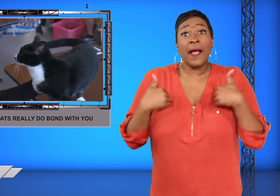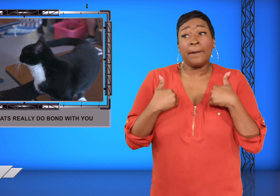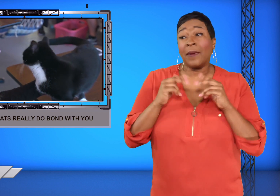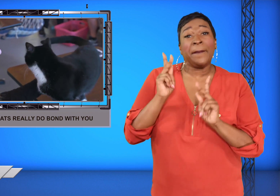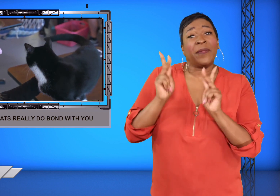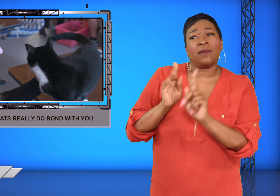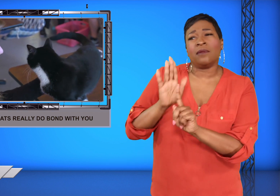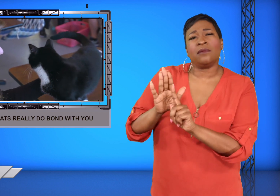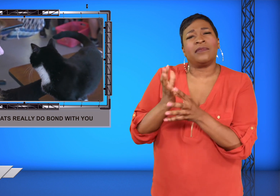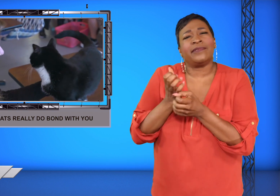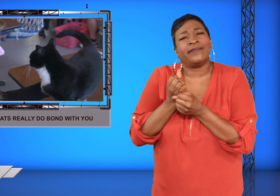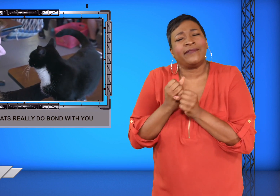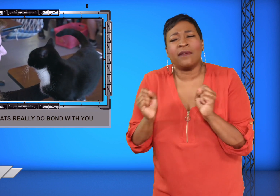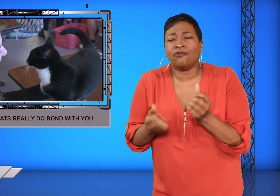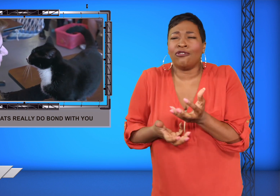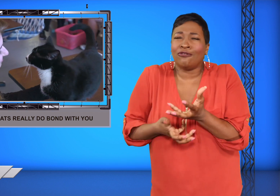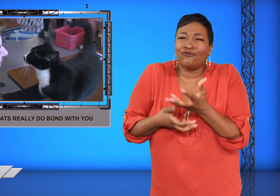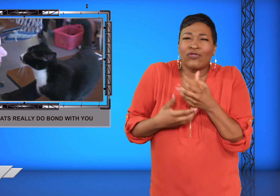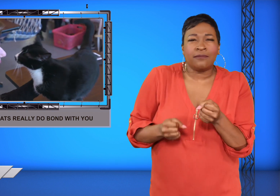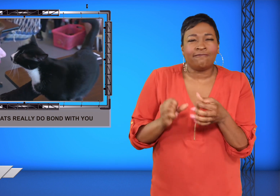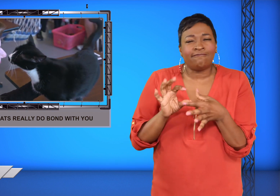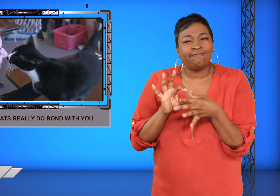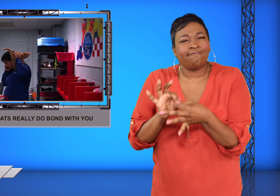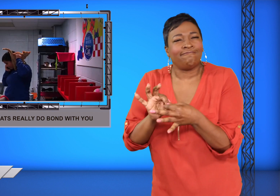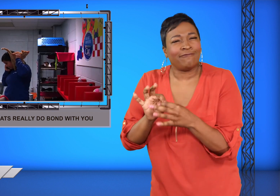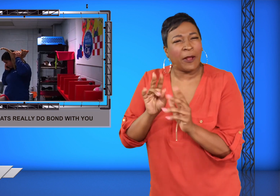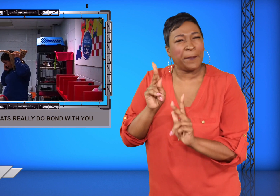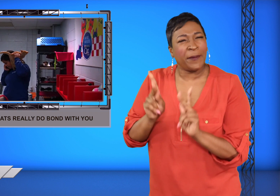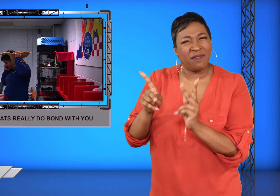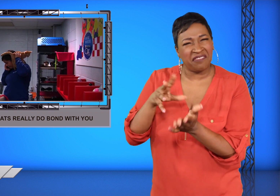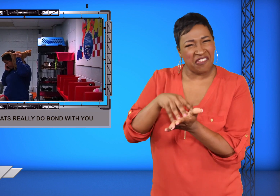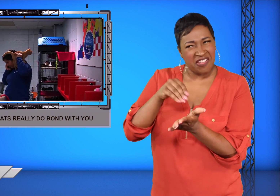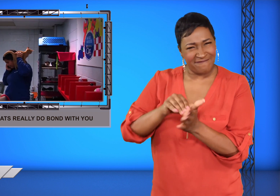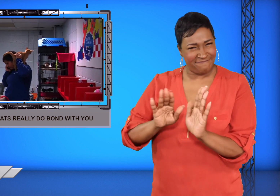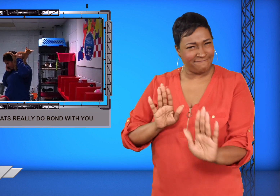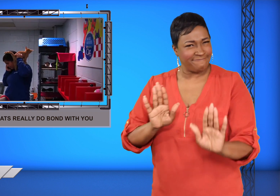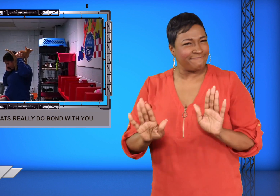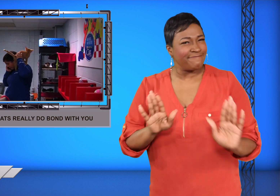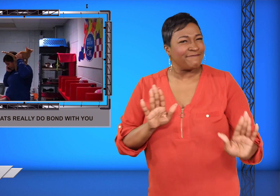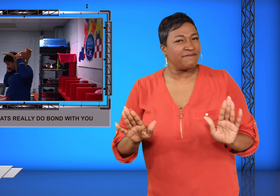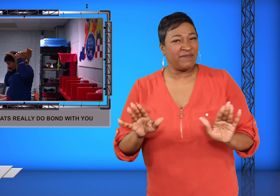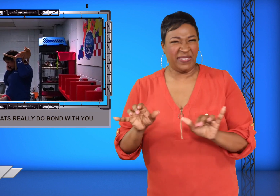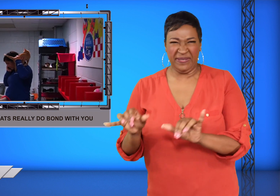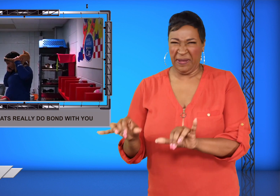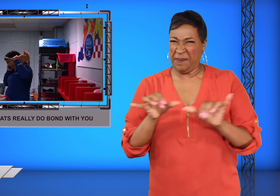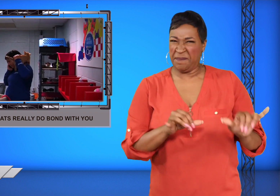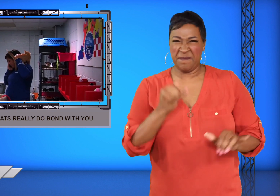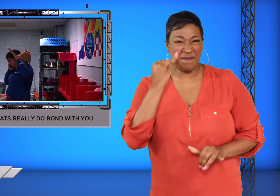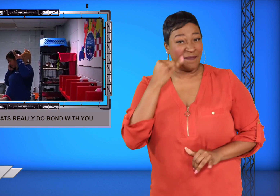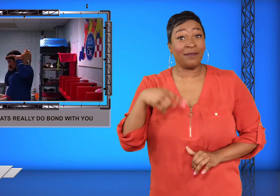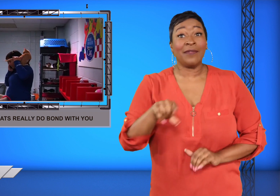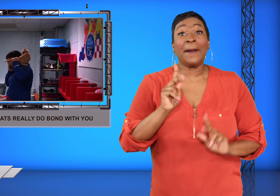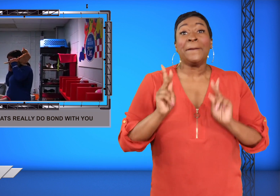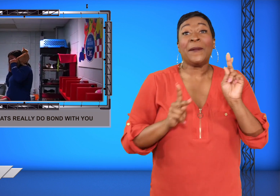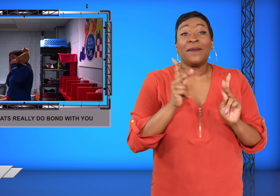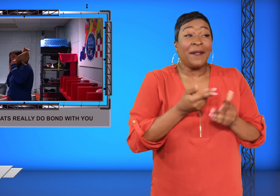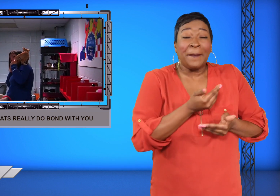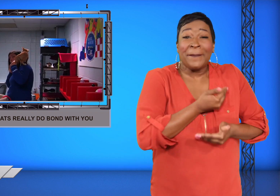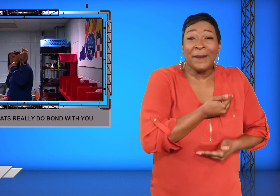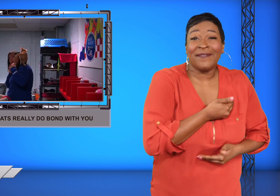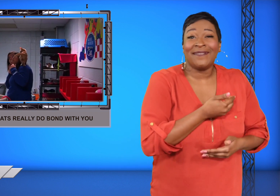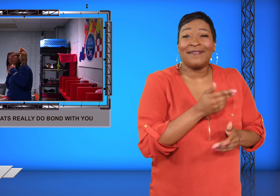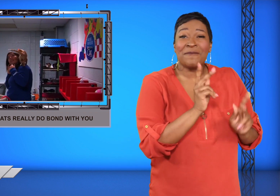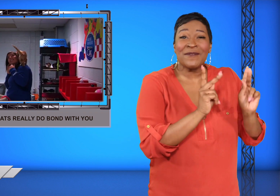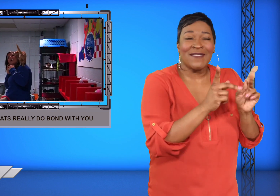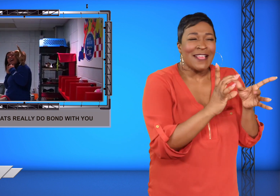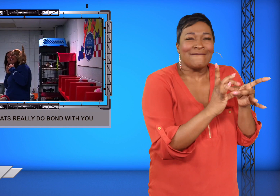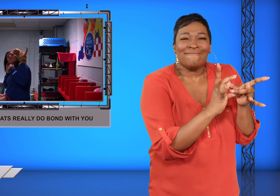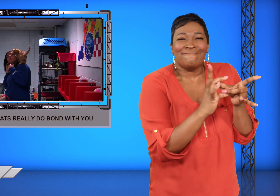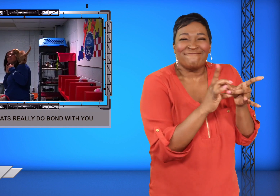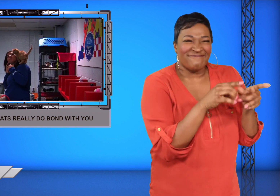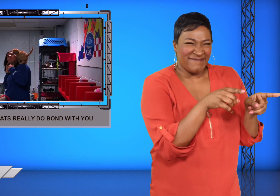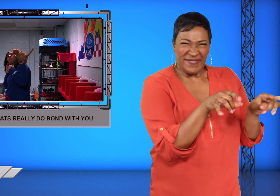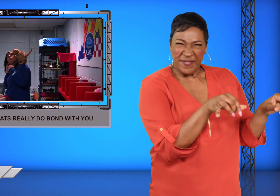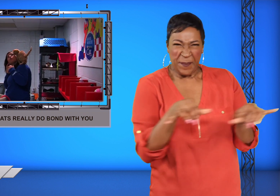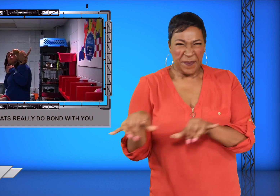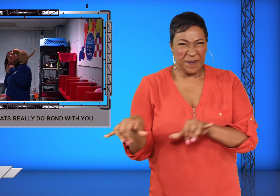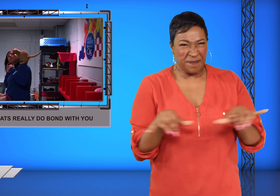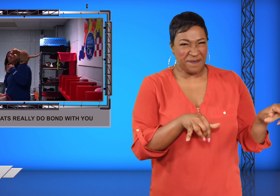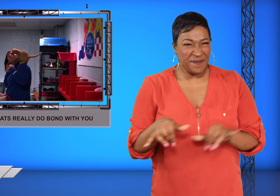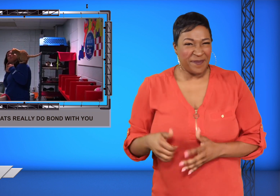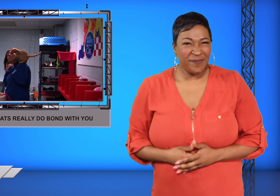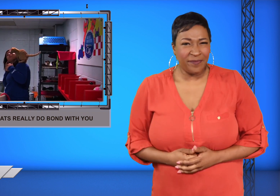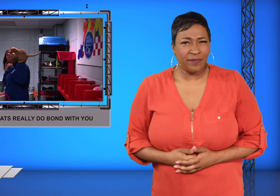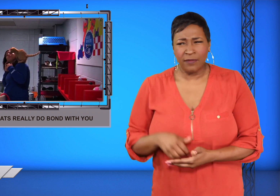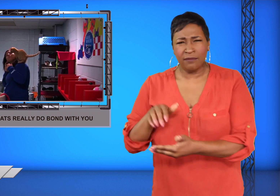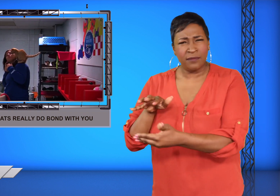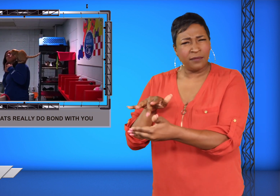They found in each case a secure bond looked similar.